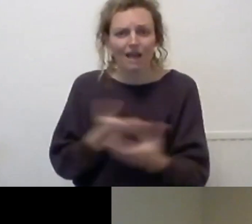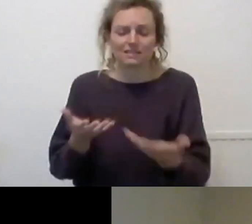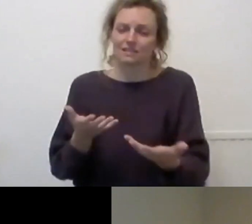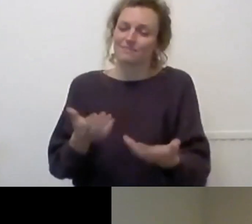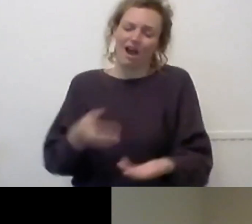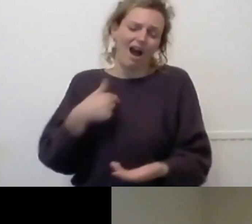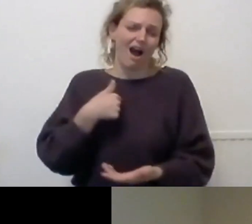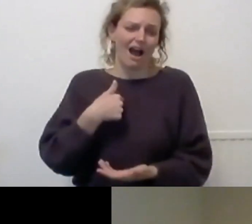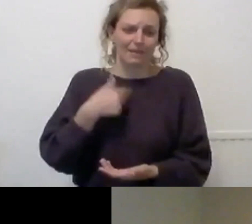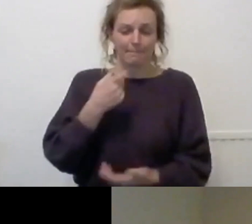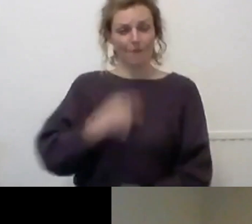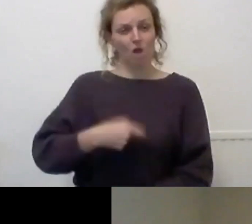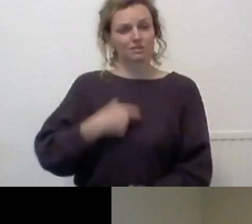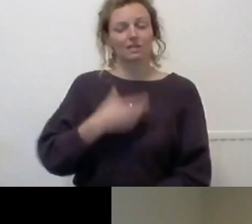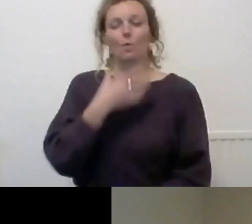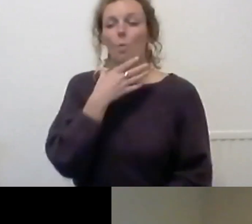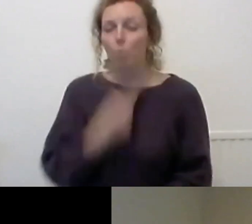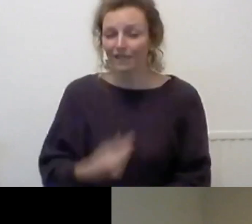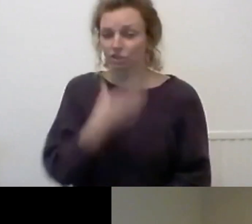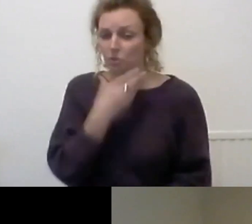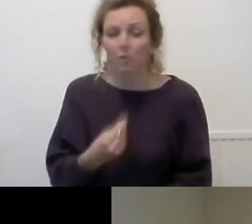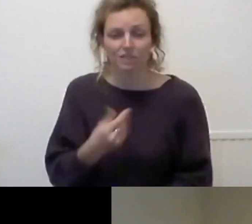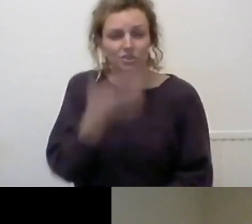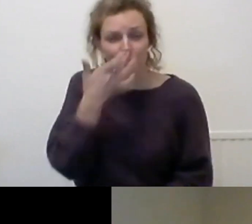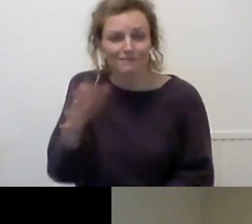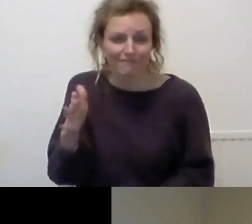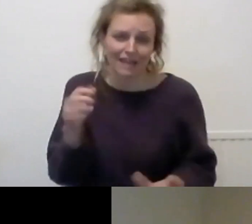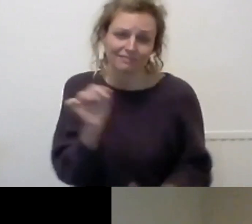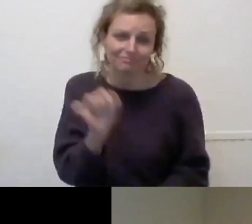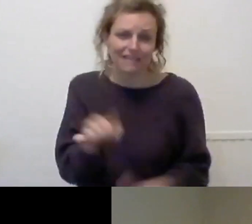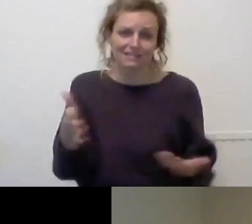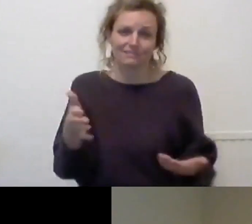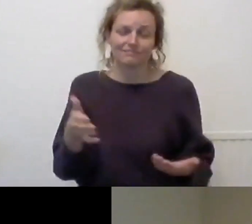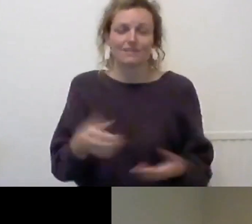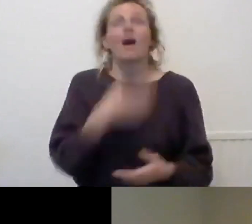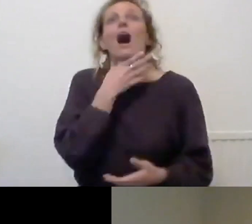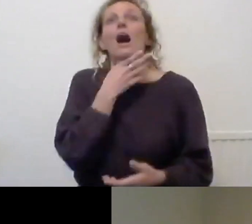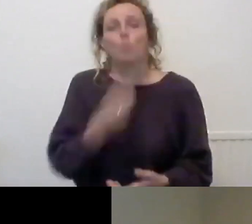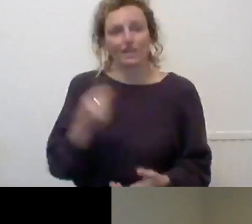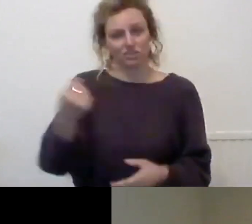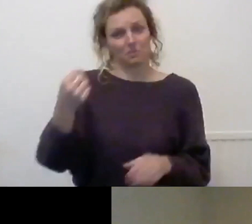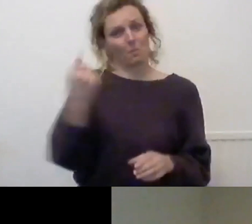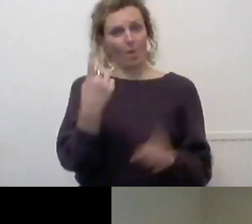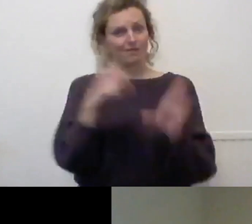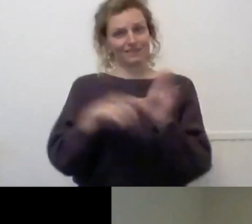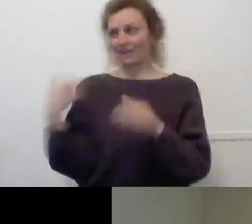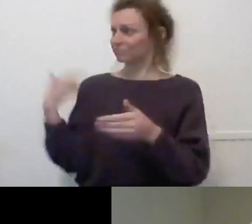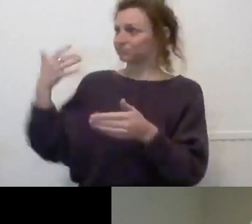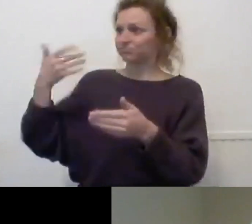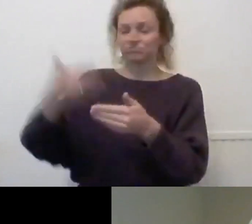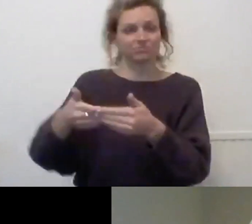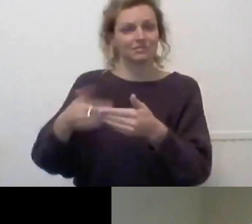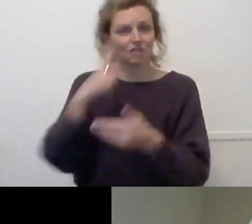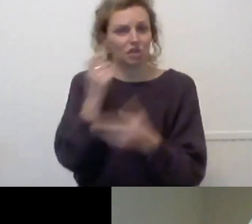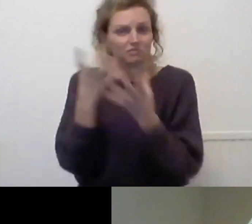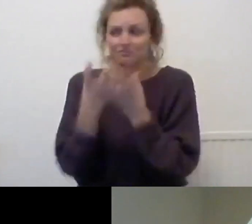I wish these 12 months just could evaporate. However, I think the facts speak for themselves.